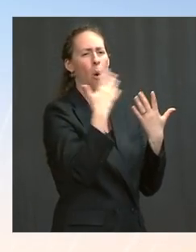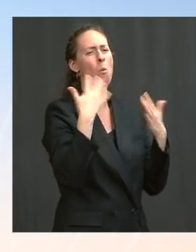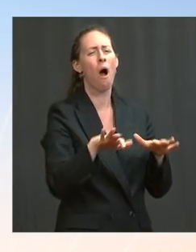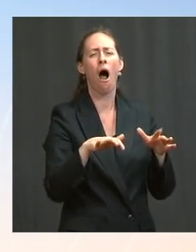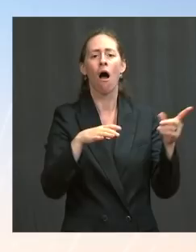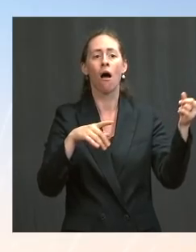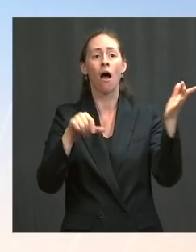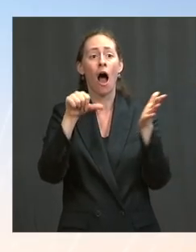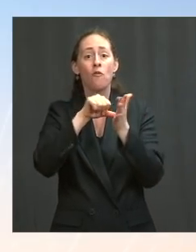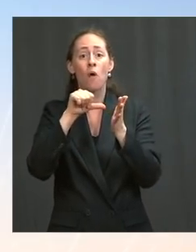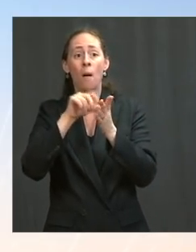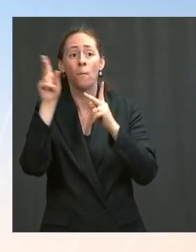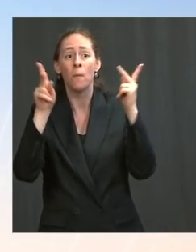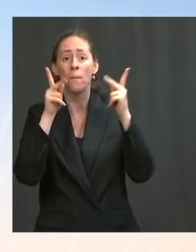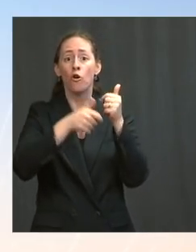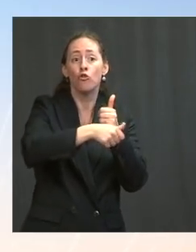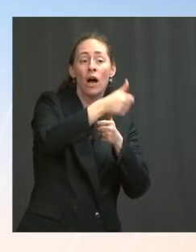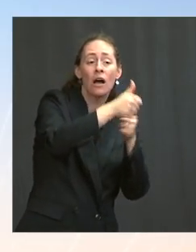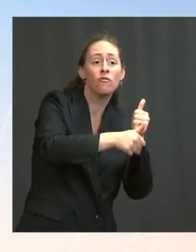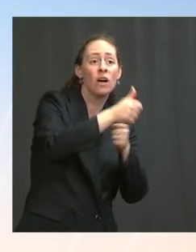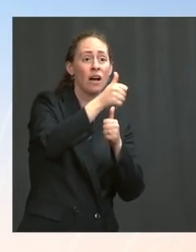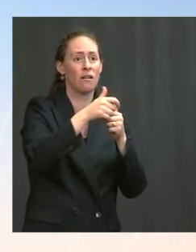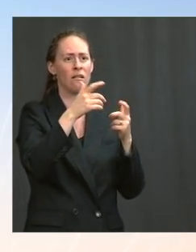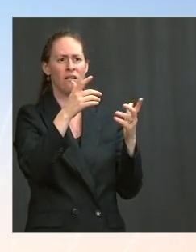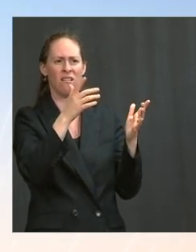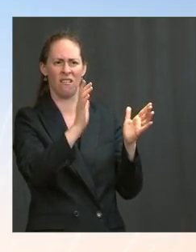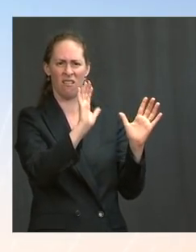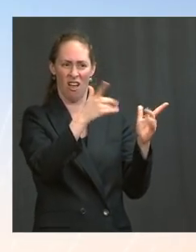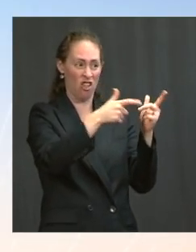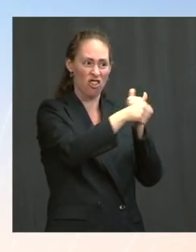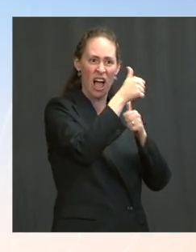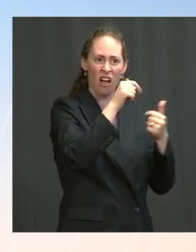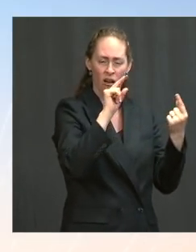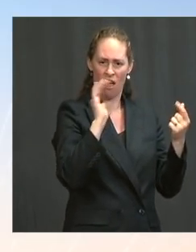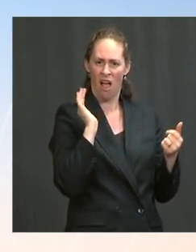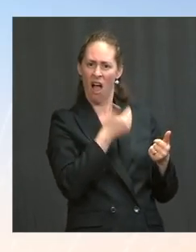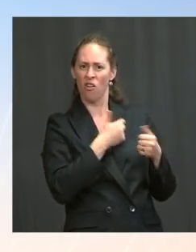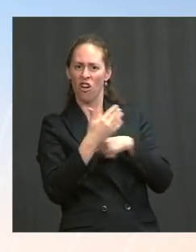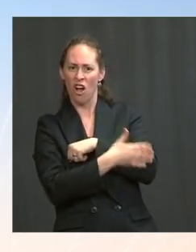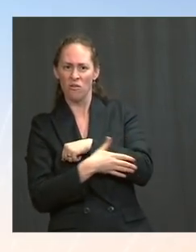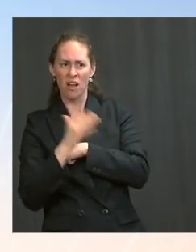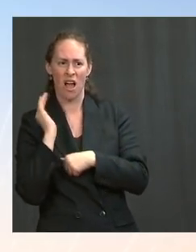threatening our interests in the region. Certainly we would -- we would prefer that is not the case.